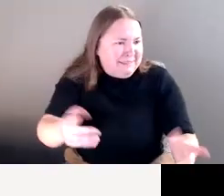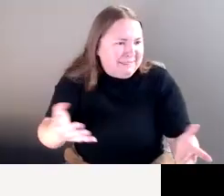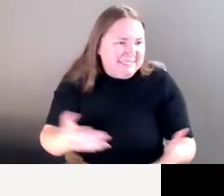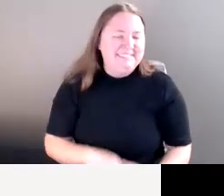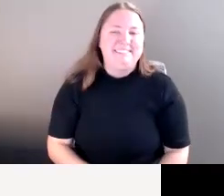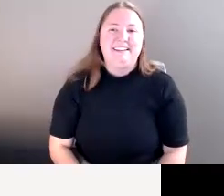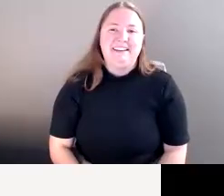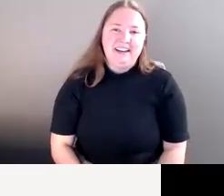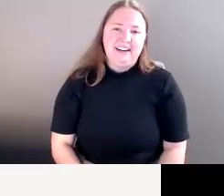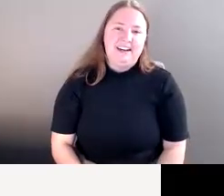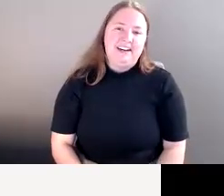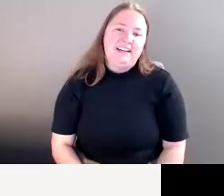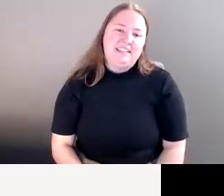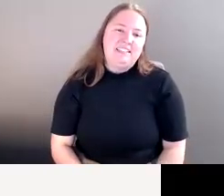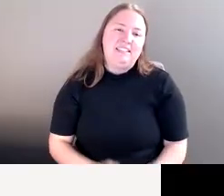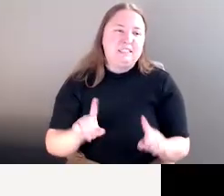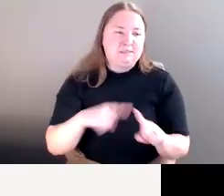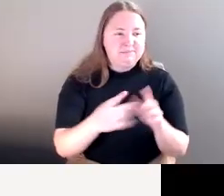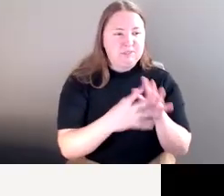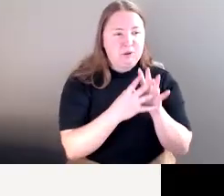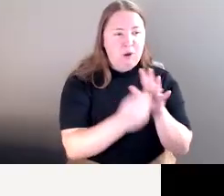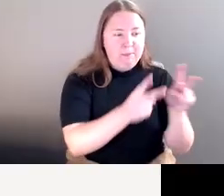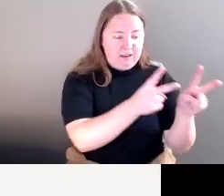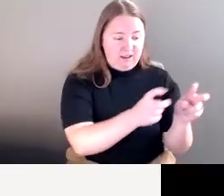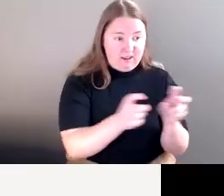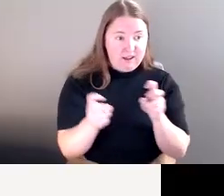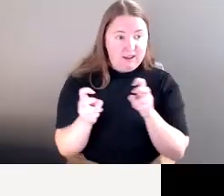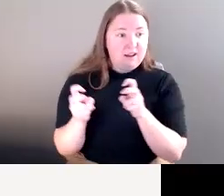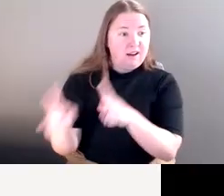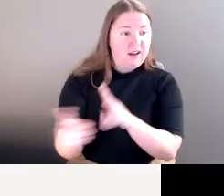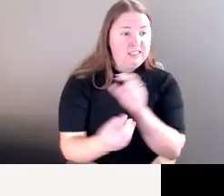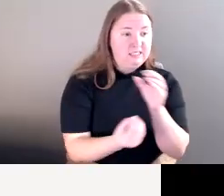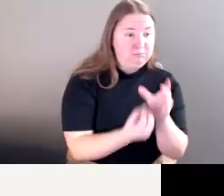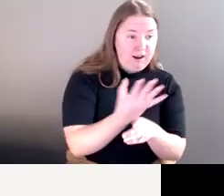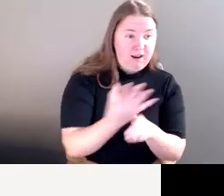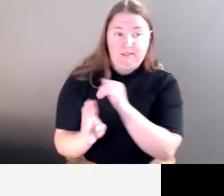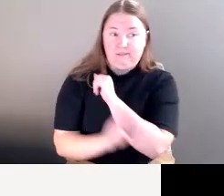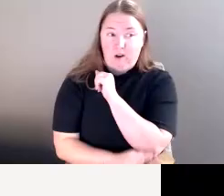So when you copied the course from spring to fall, the due dates and the late